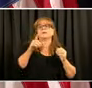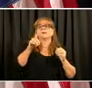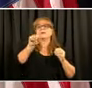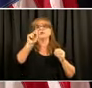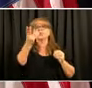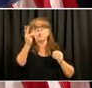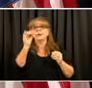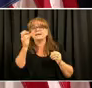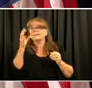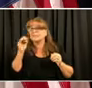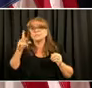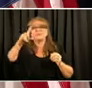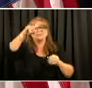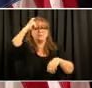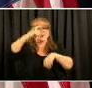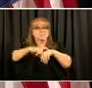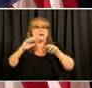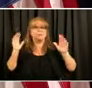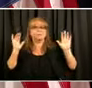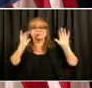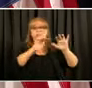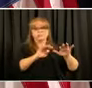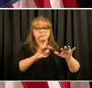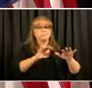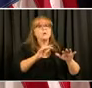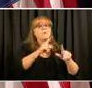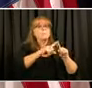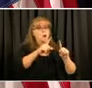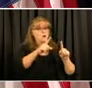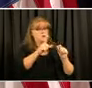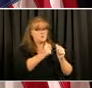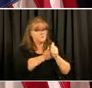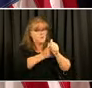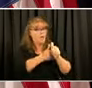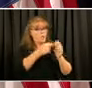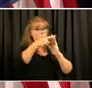devolving even more authority through to protect our neighbors face will be another step in that